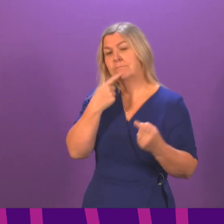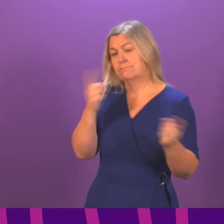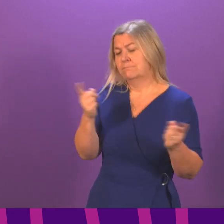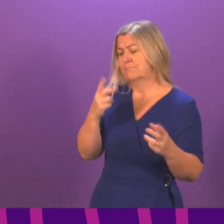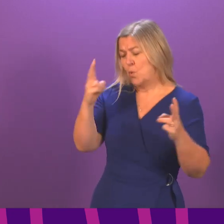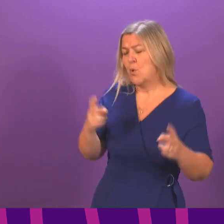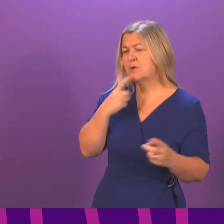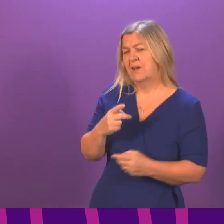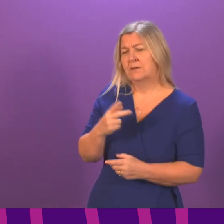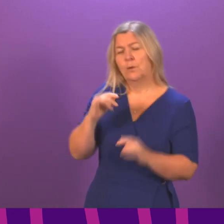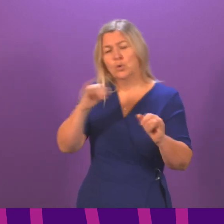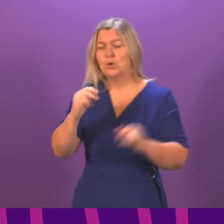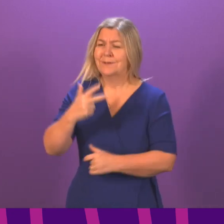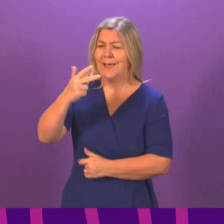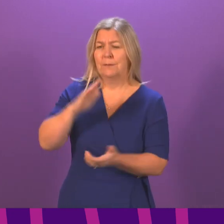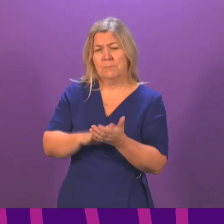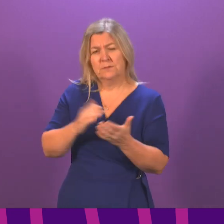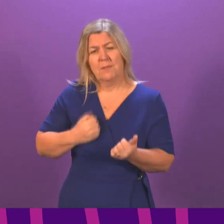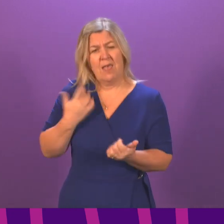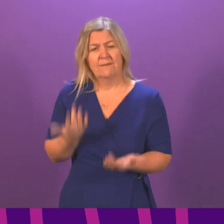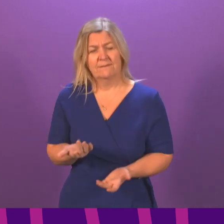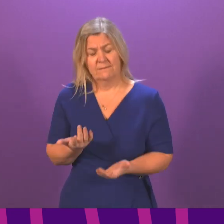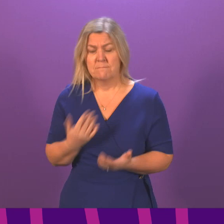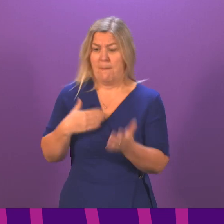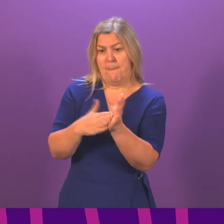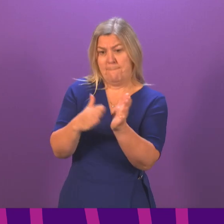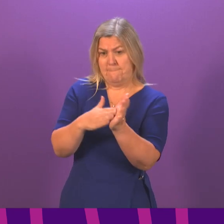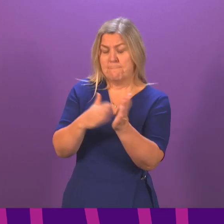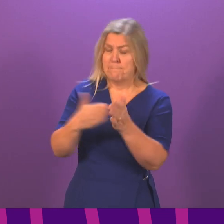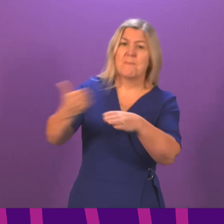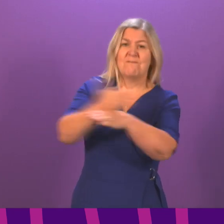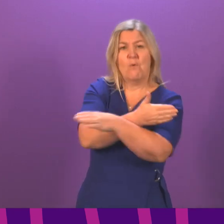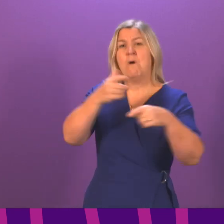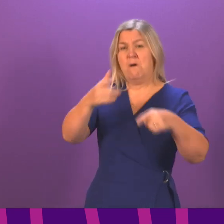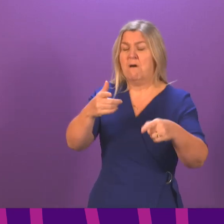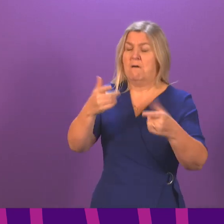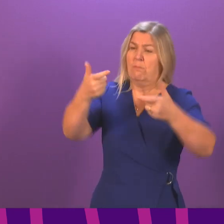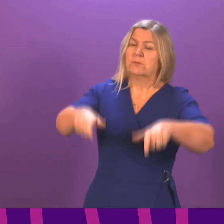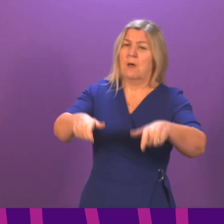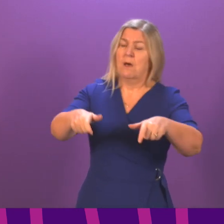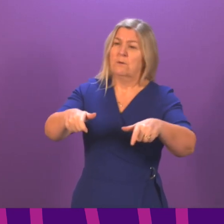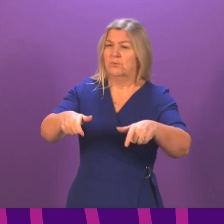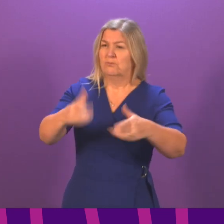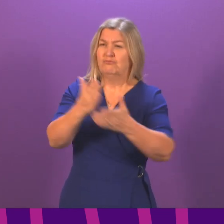“My Mum was a very social person prior to lockdown, now she looks so sad.”